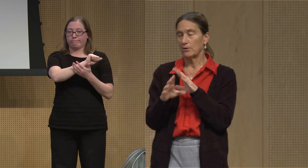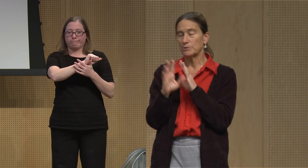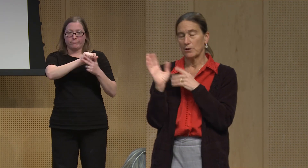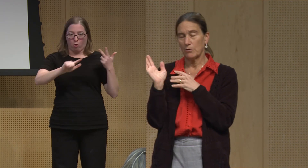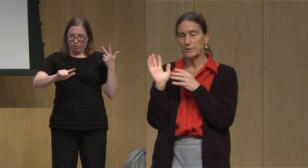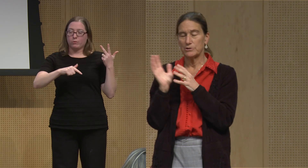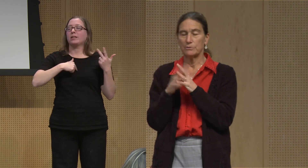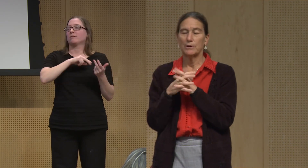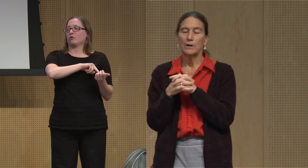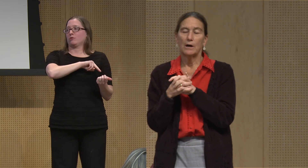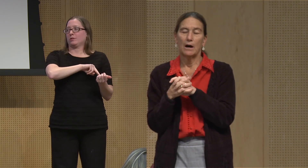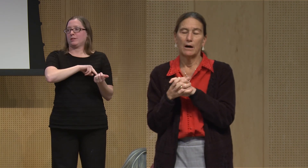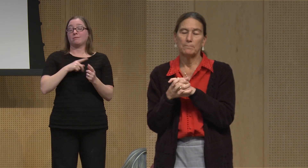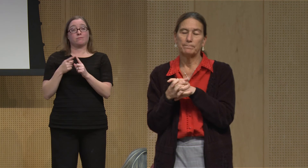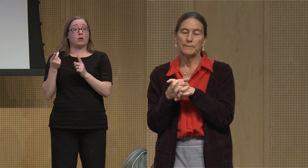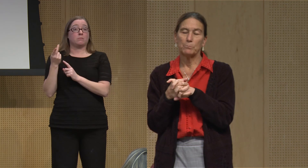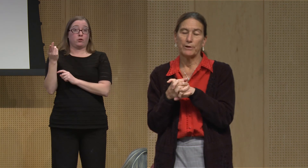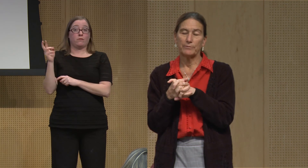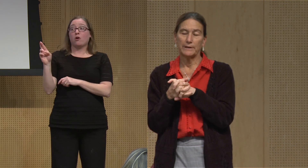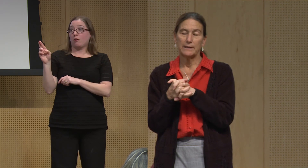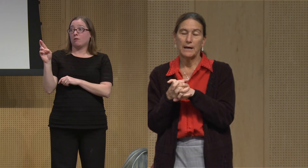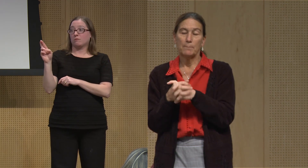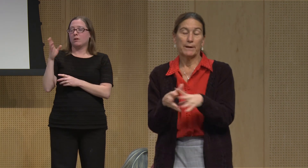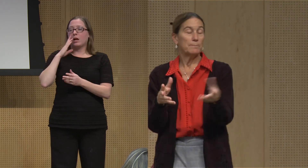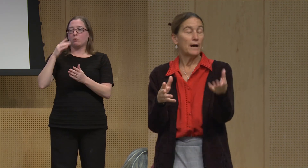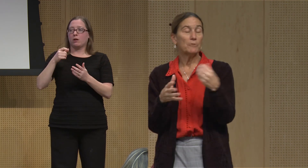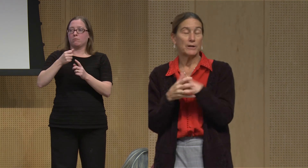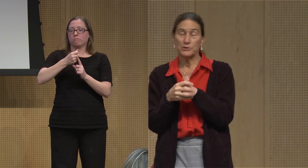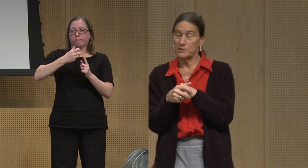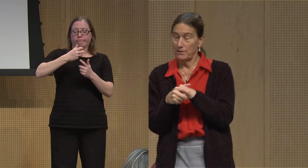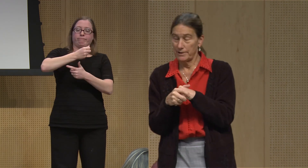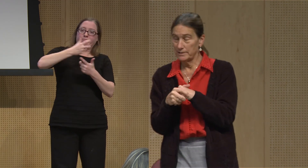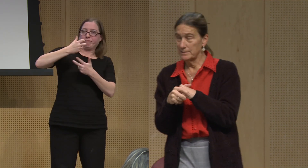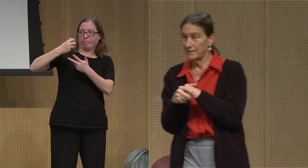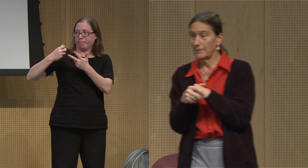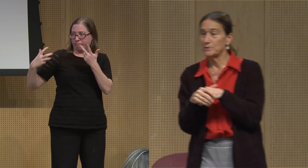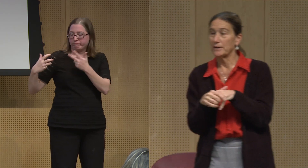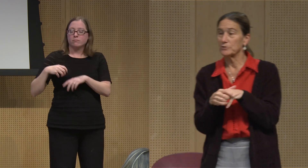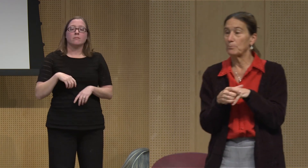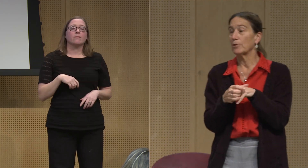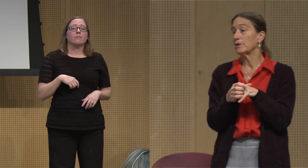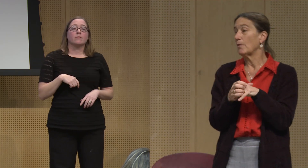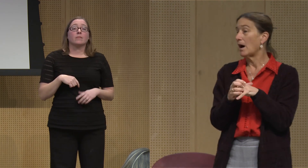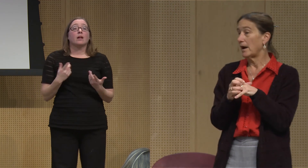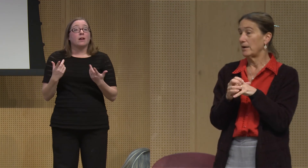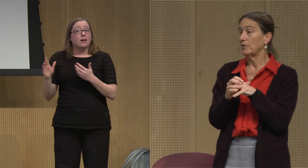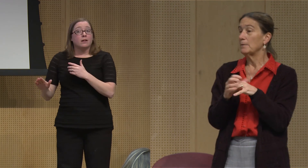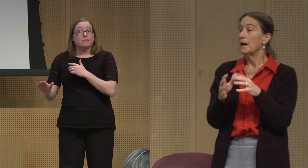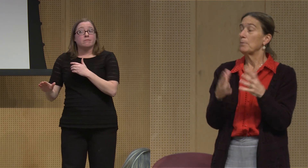WHICH I'LL GO INTO, UM, BRIEFLY, BUT I'M NOT A ROCHESTERIAN. I WAS ACTUALLY BORN IN OHIO BUT MOVED